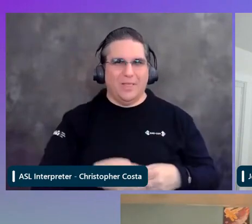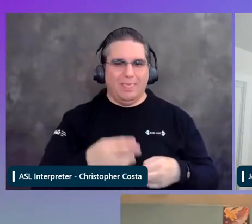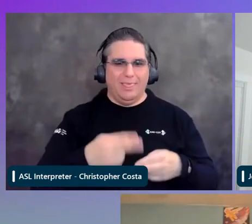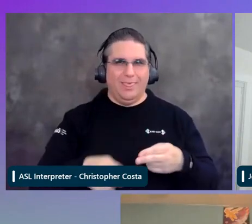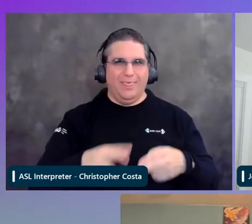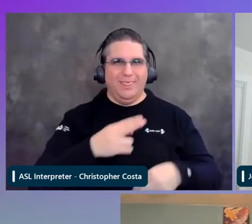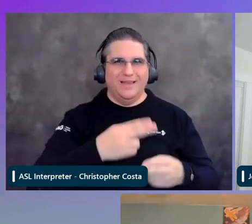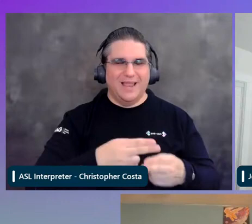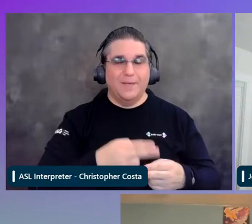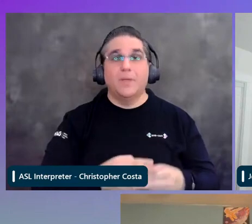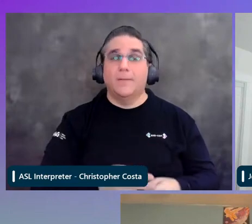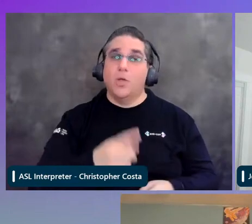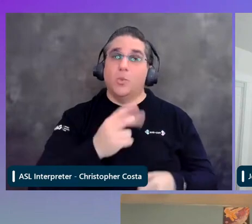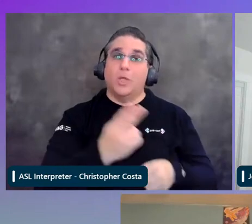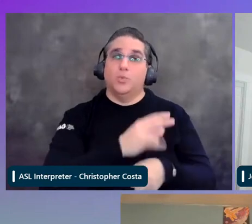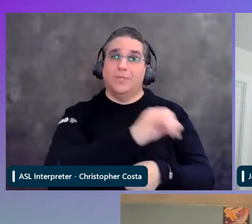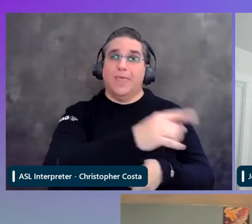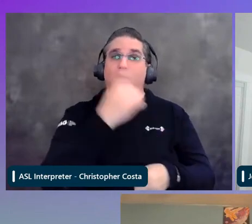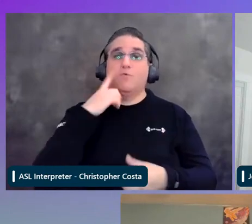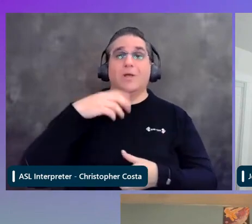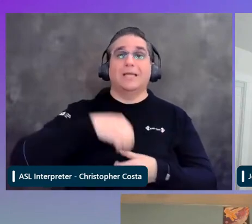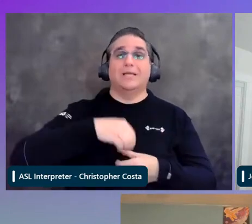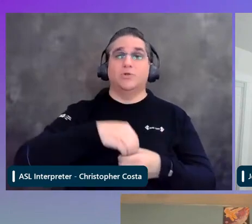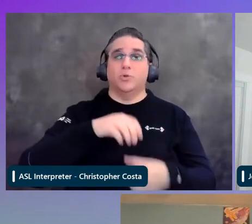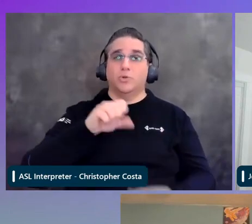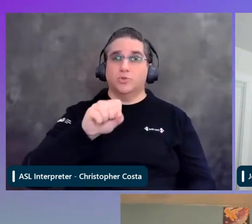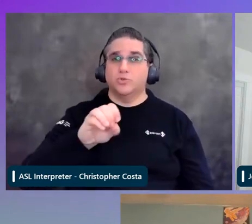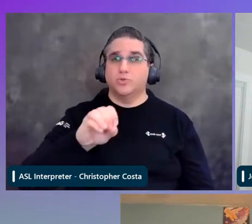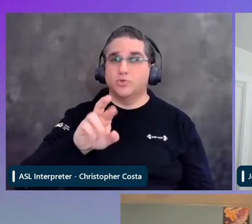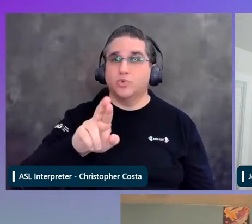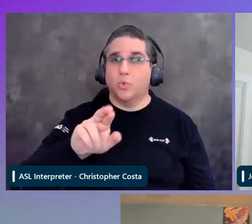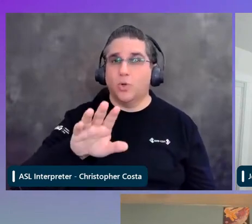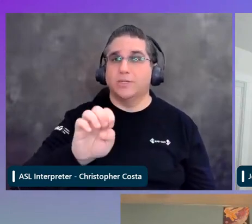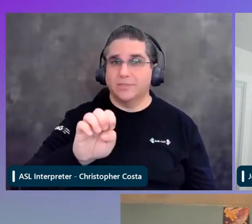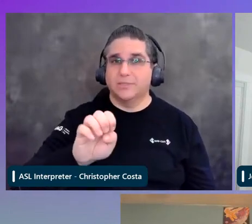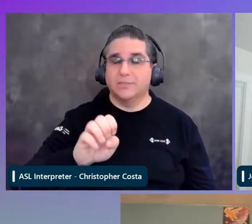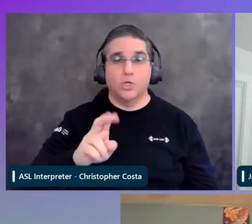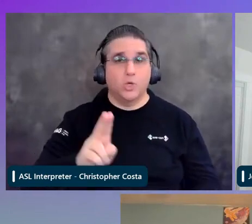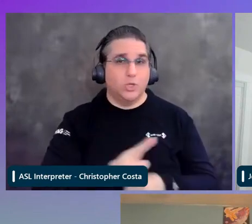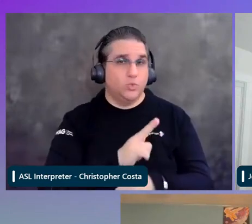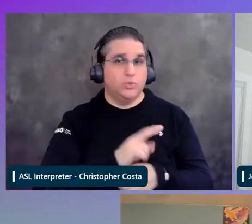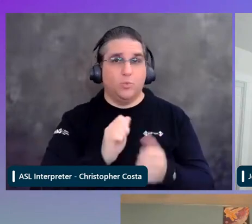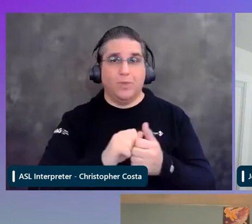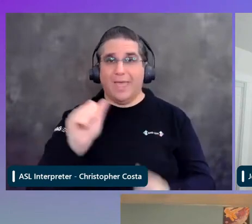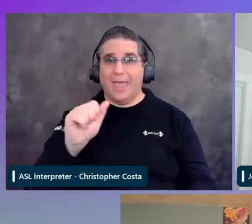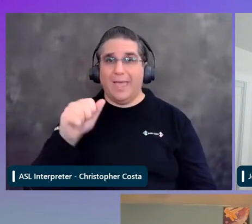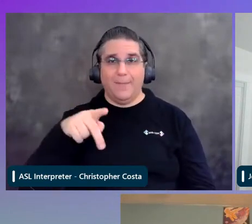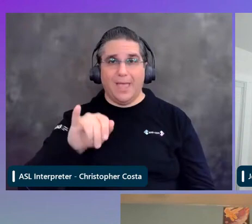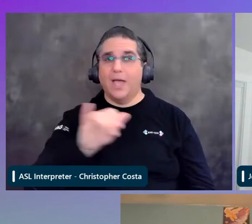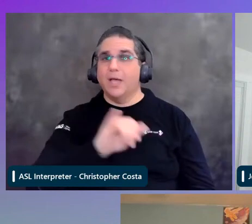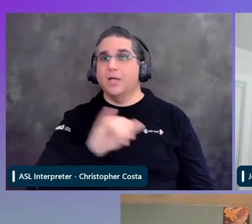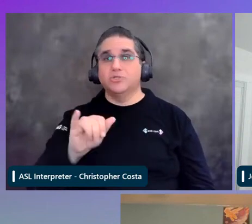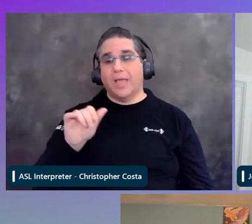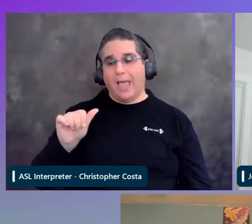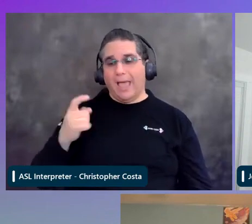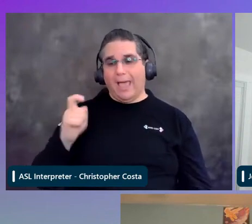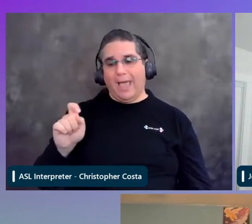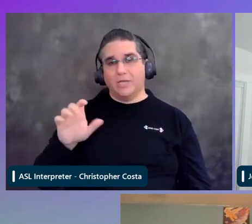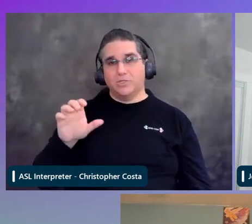you could do that too, as one of your internal sources. So again, you've maybe used it an API. I just like, you know, X core, but